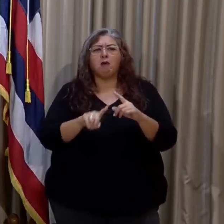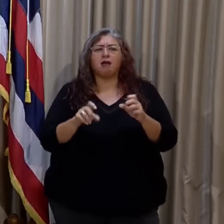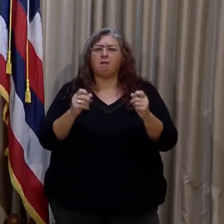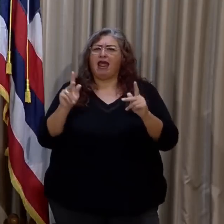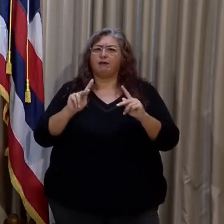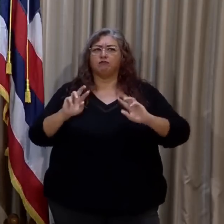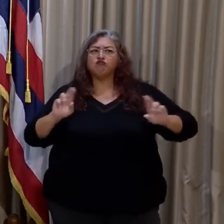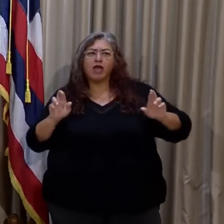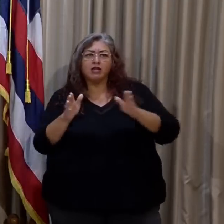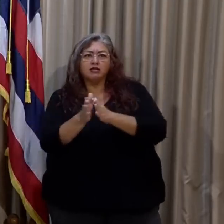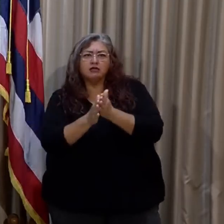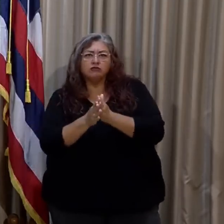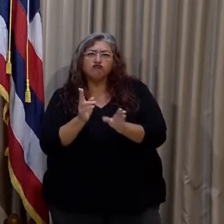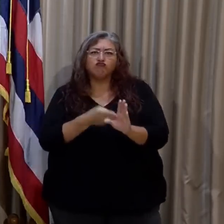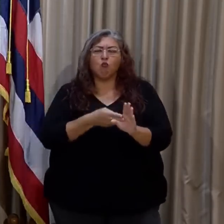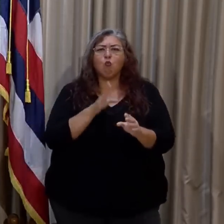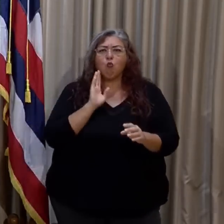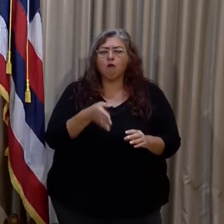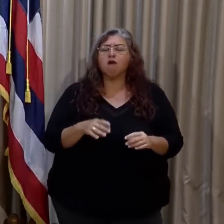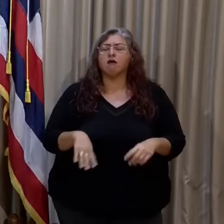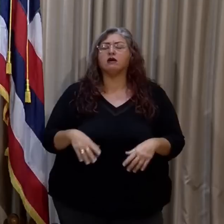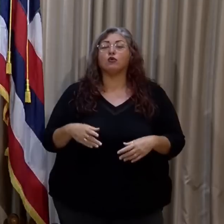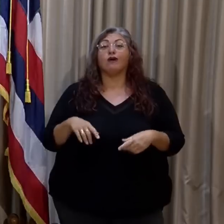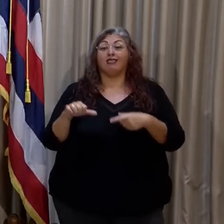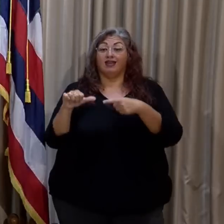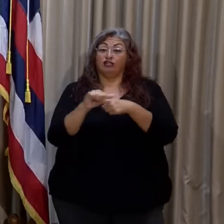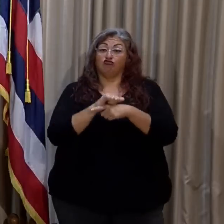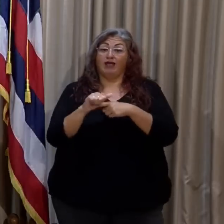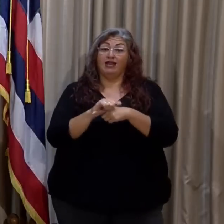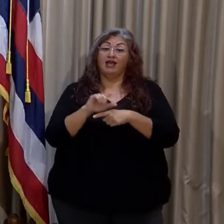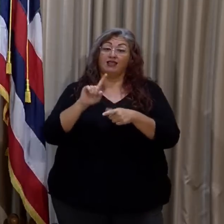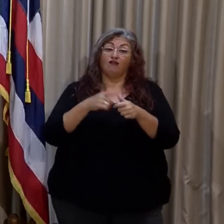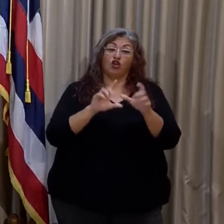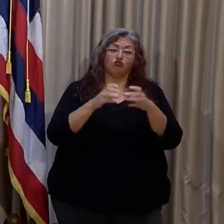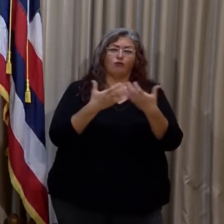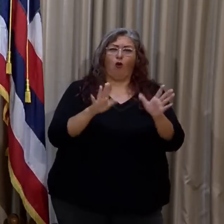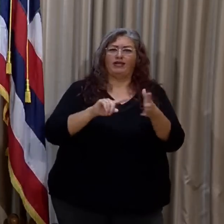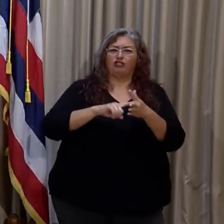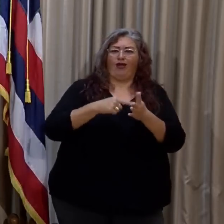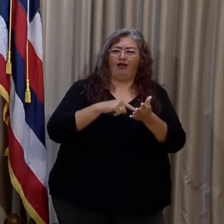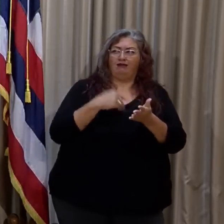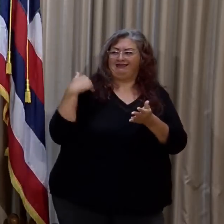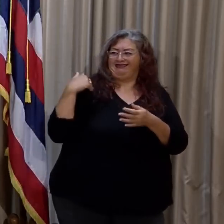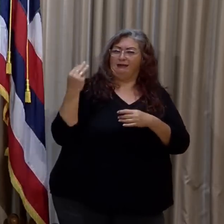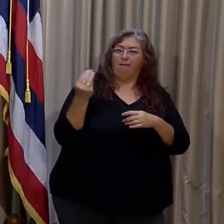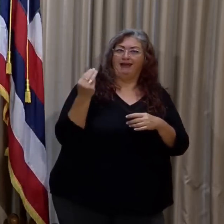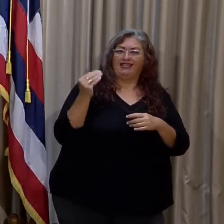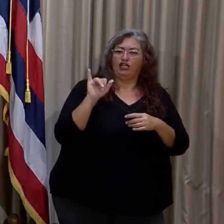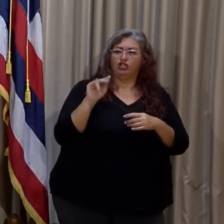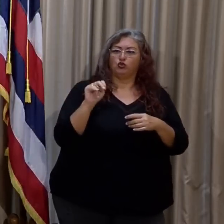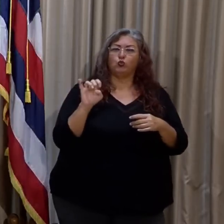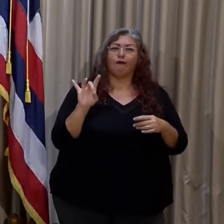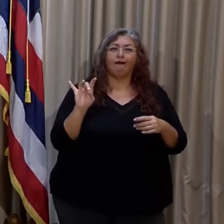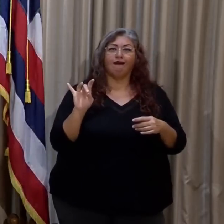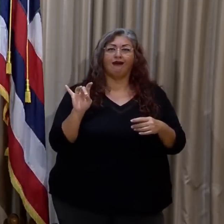THEIR TRAINING BY THAT TIME. WE ARE EXPECTING SOME ATTRITION, BUT WE HAVE A LOT OF PEOPLE IN THE WINGS WANTED TO BE TRAINED. THE TRAINING FOR THE FIRST GROUP